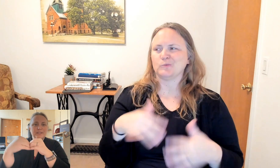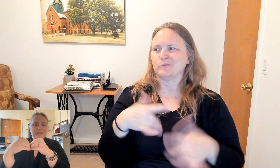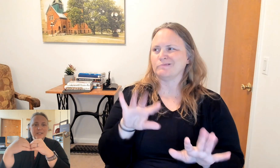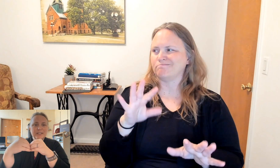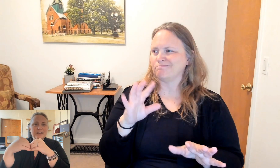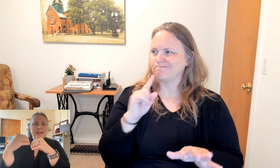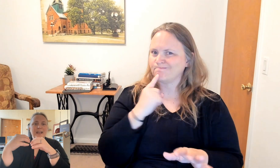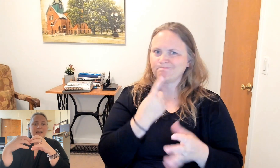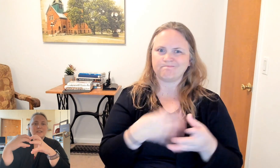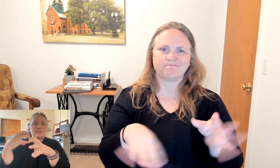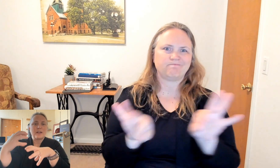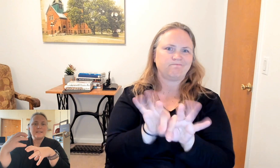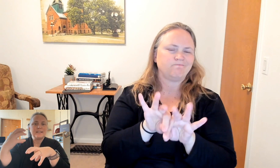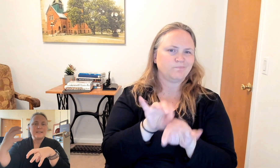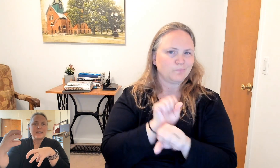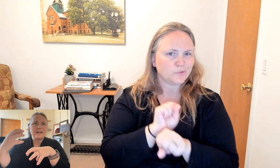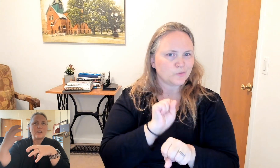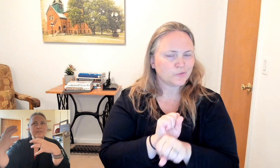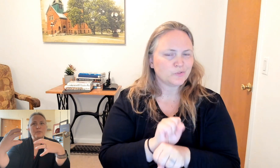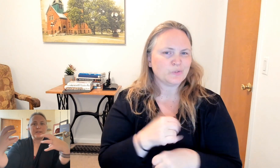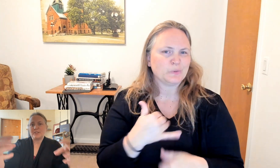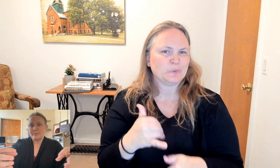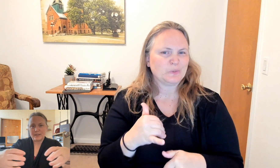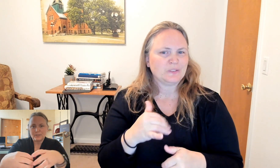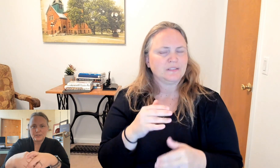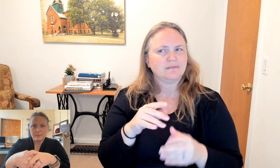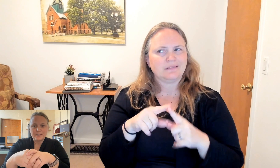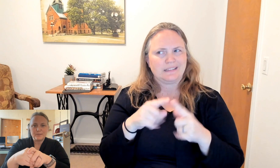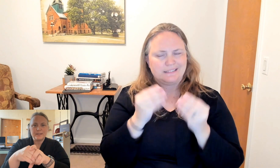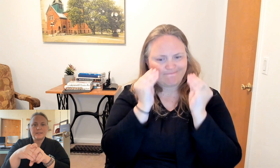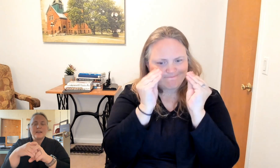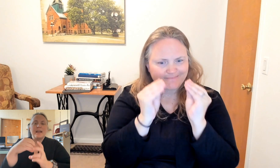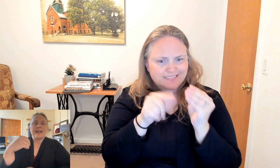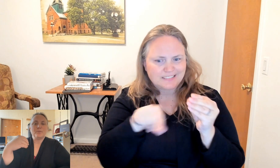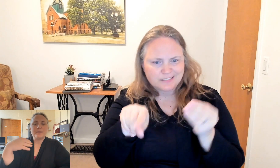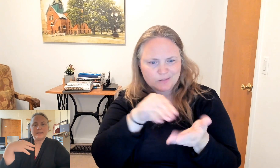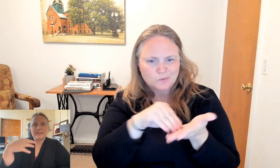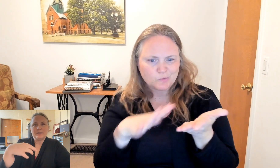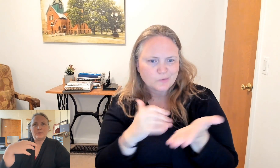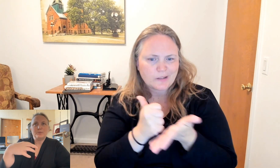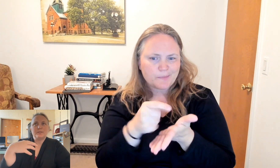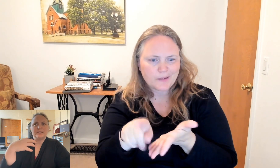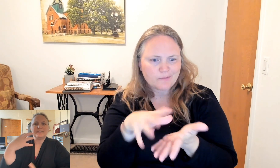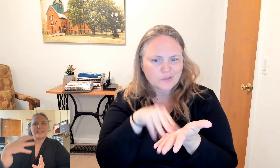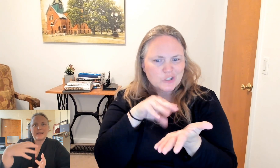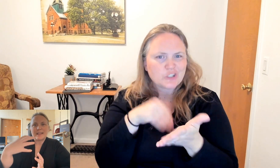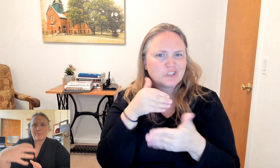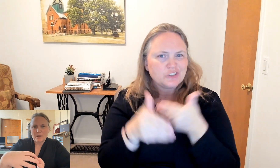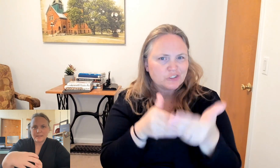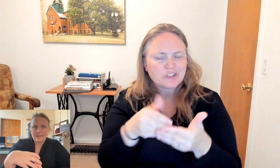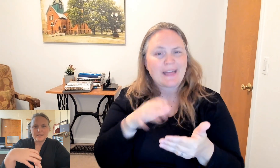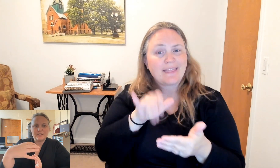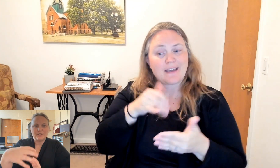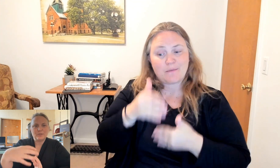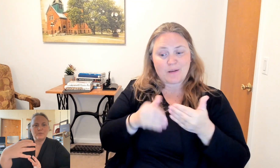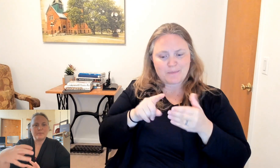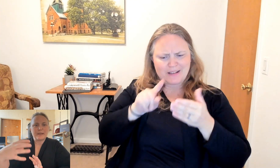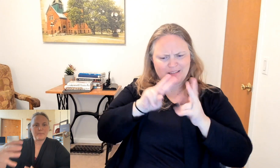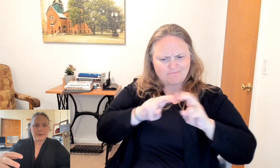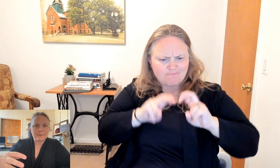teaching and trying to get our information to be understood by students and we need to study that process to make it better.